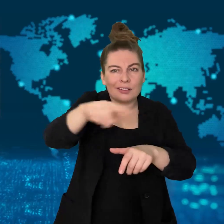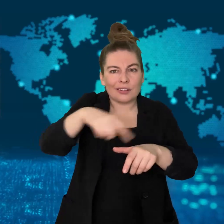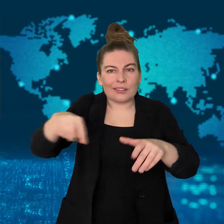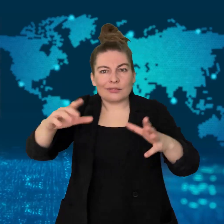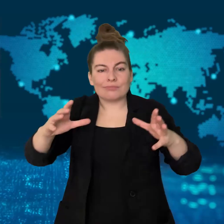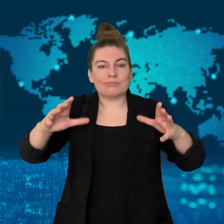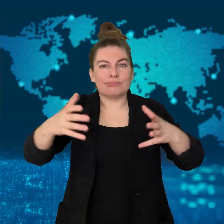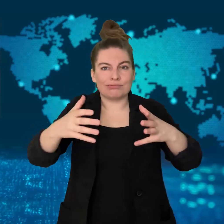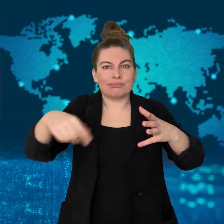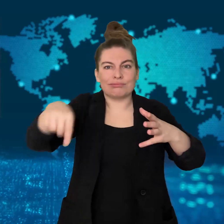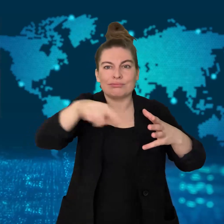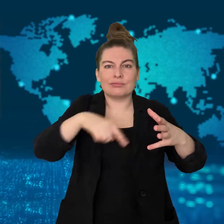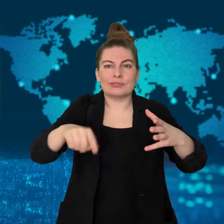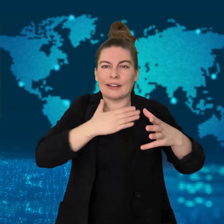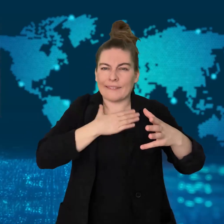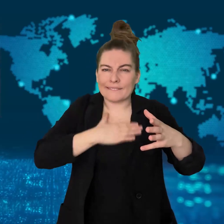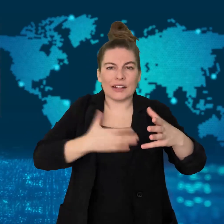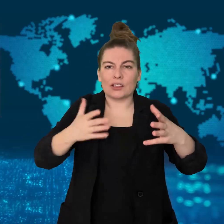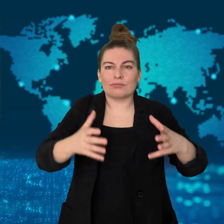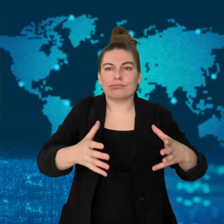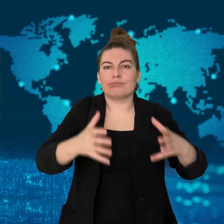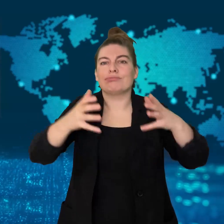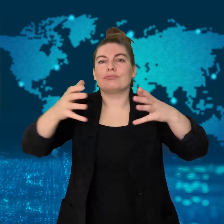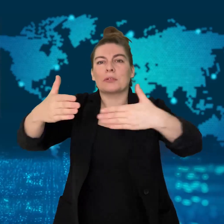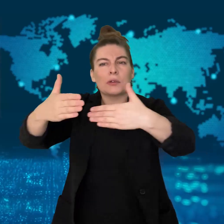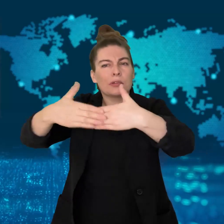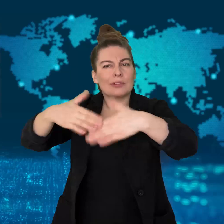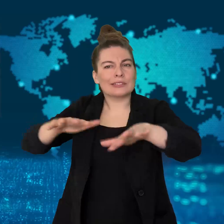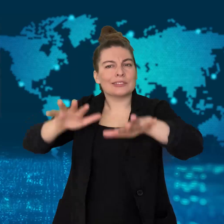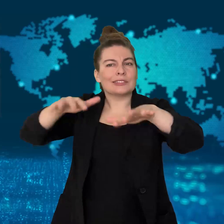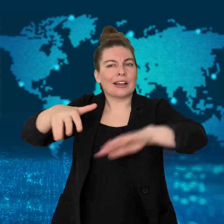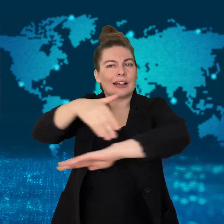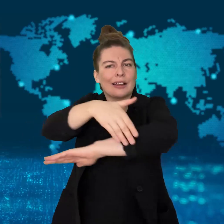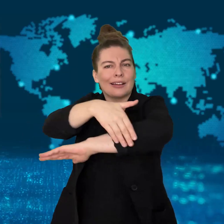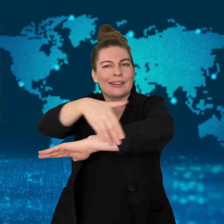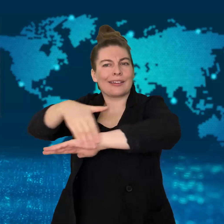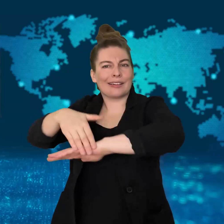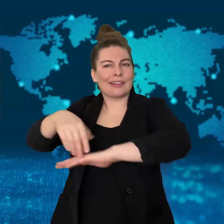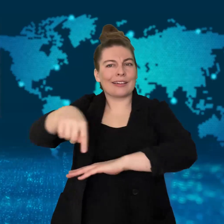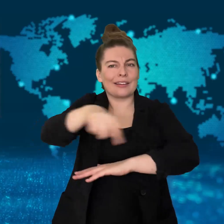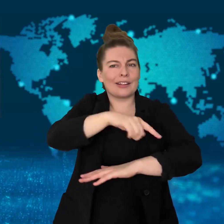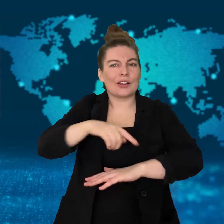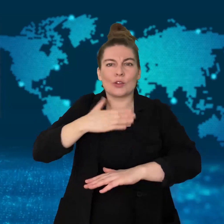A curfew is in effect.